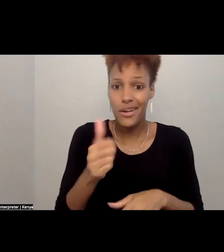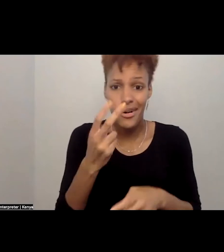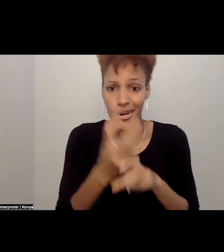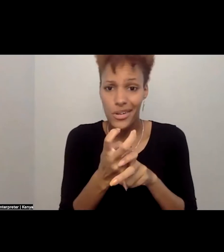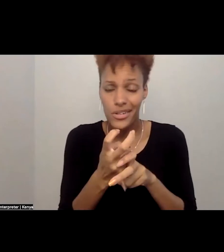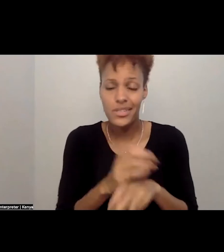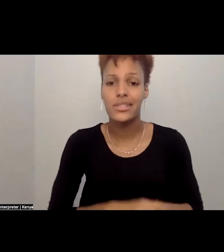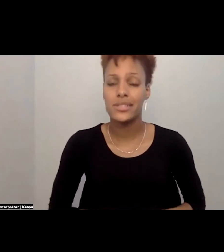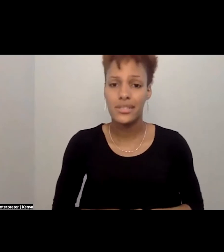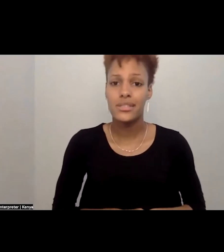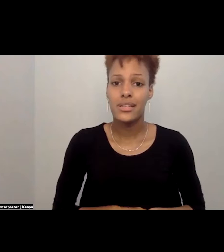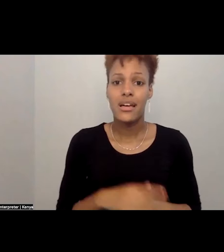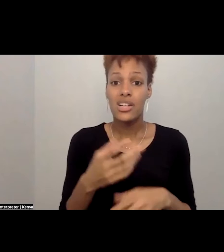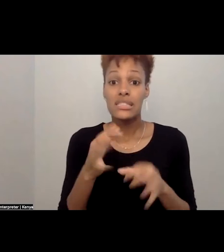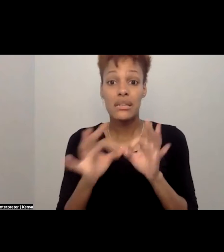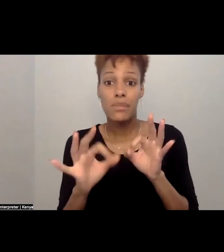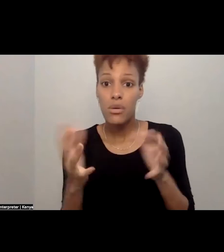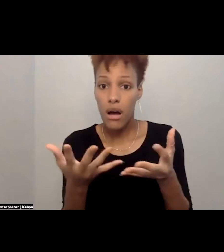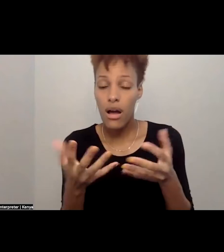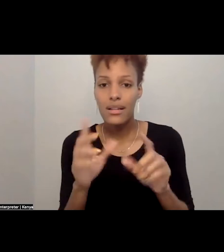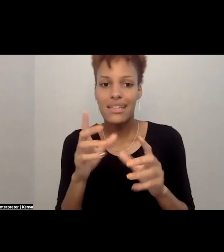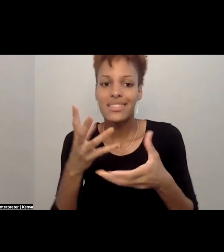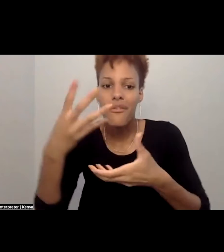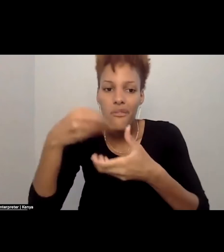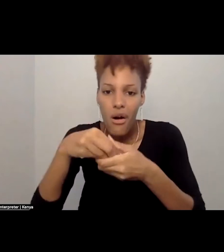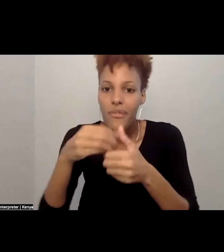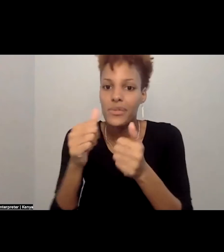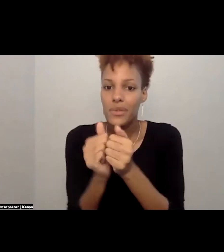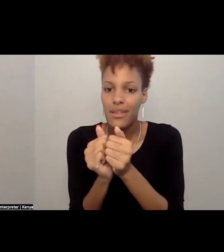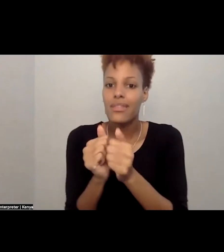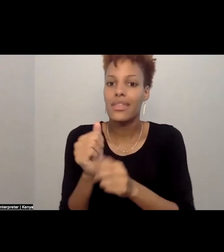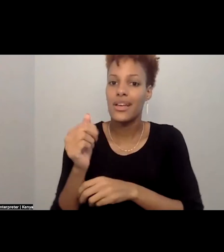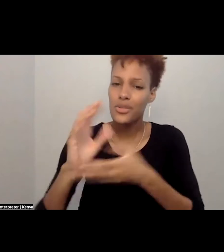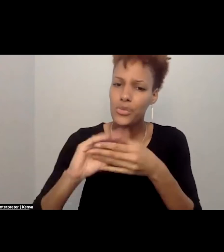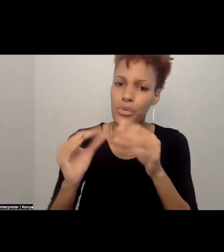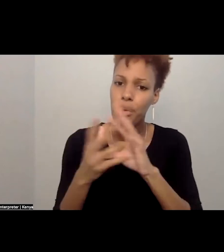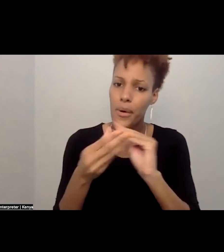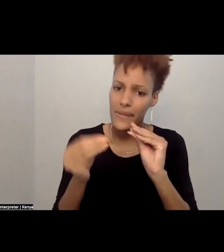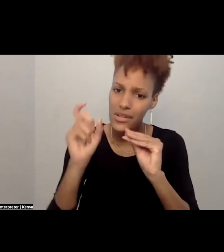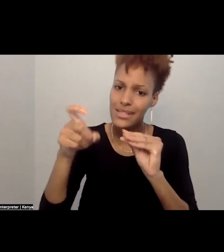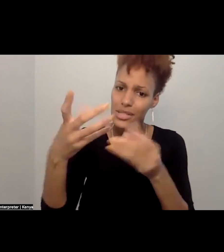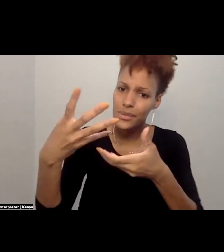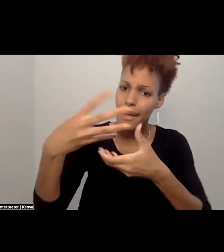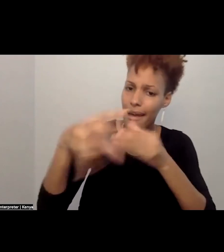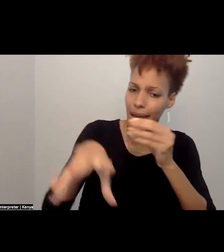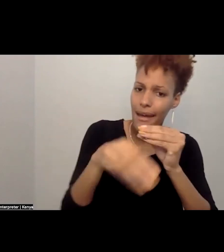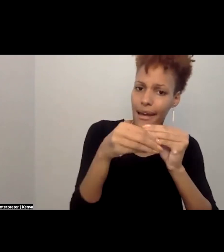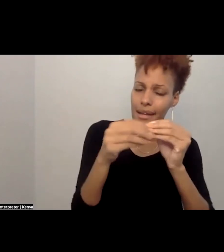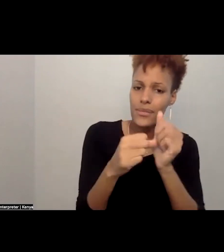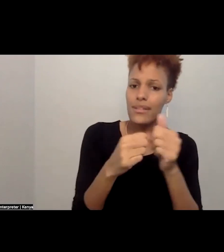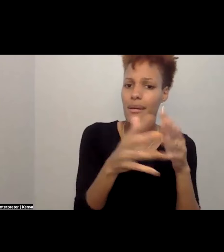but simply a part of- a part of the story that we really need to be focusing on in